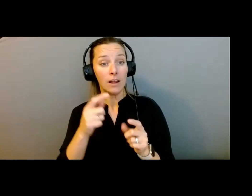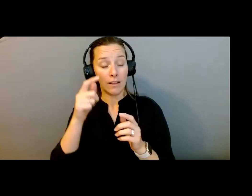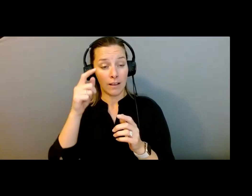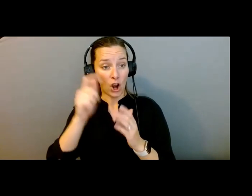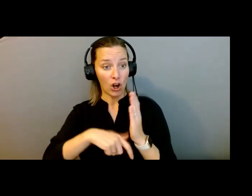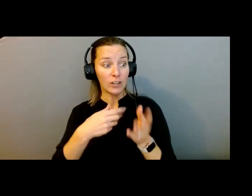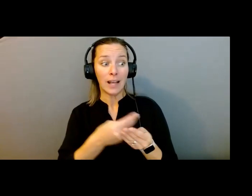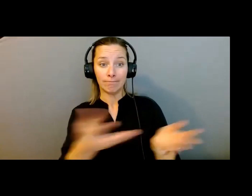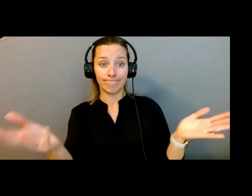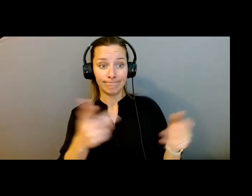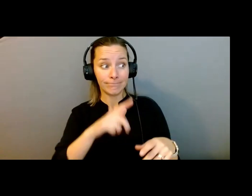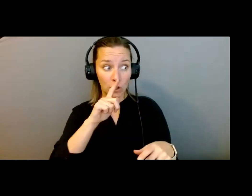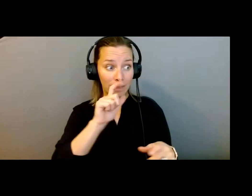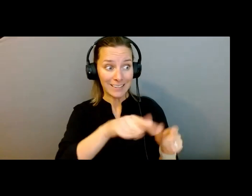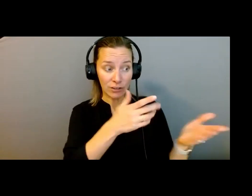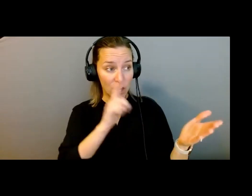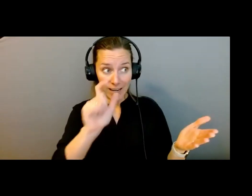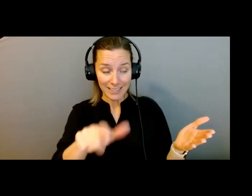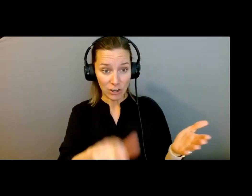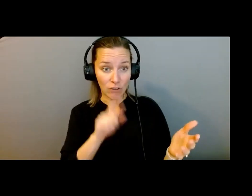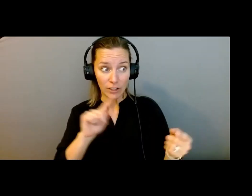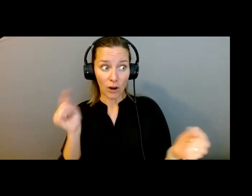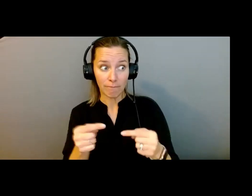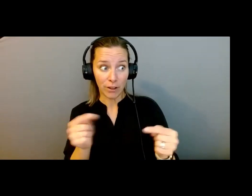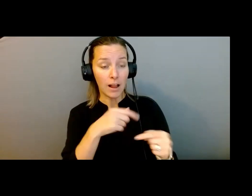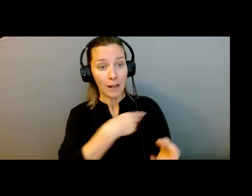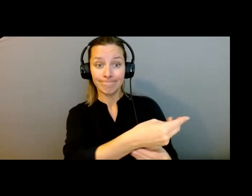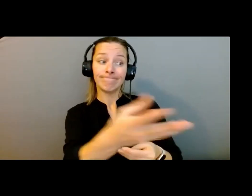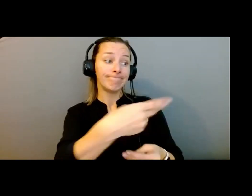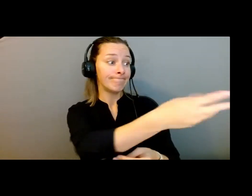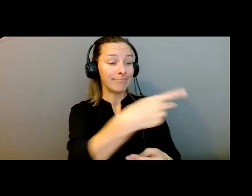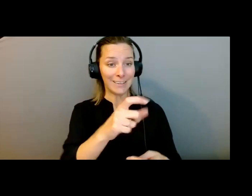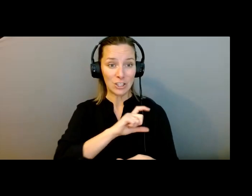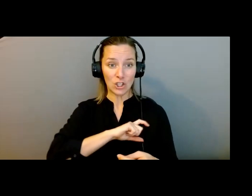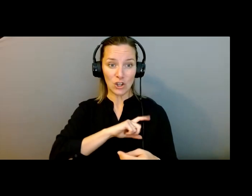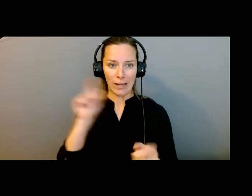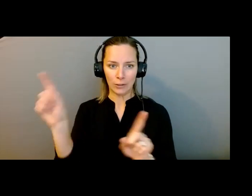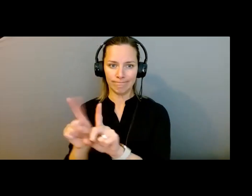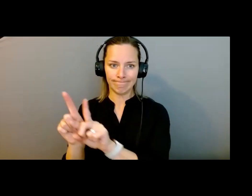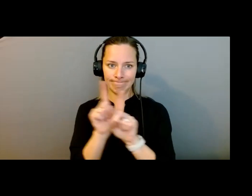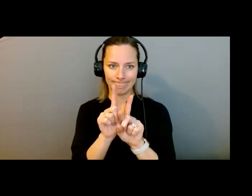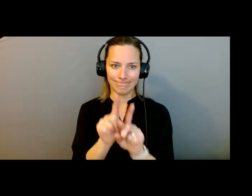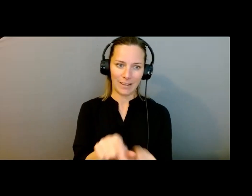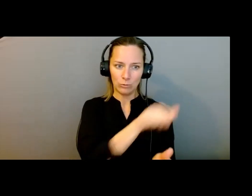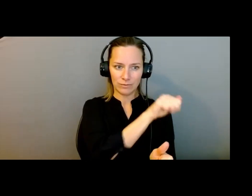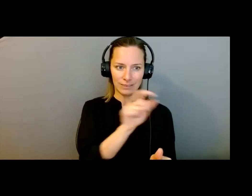was an unnecessary and harmful service until security removed me. Sort of proud of that.